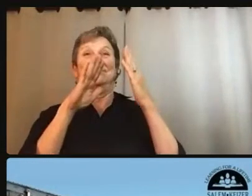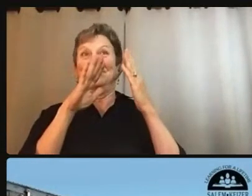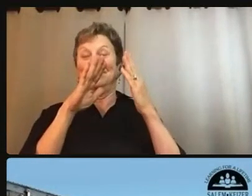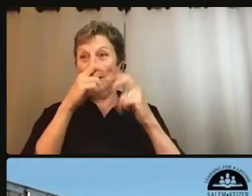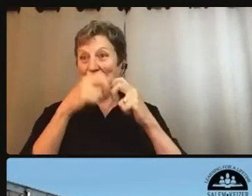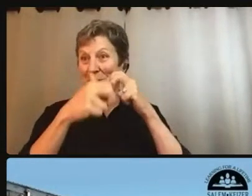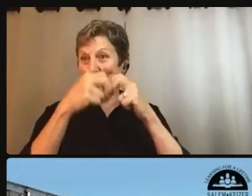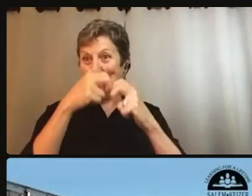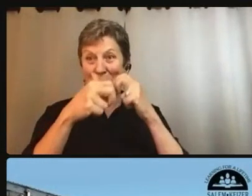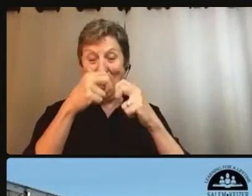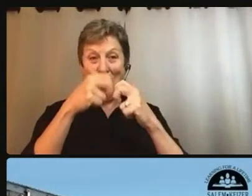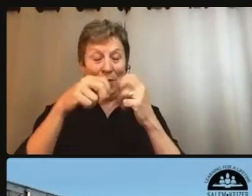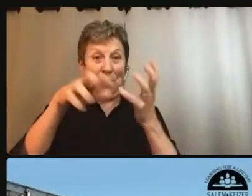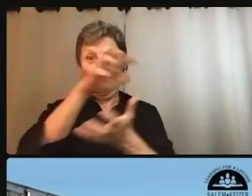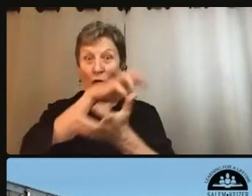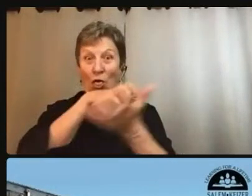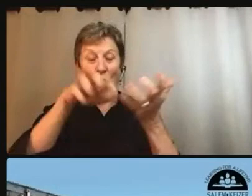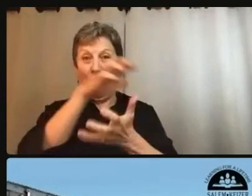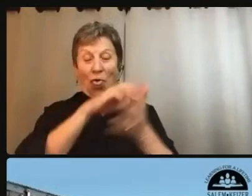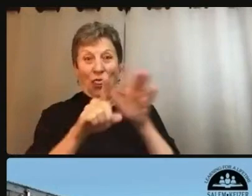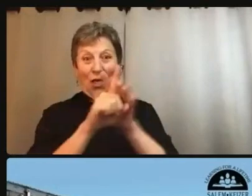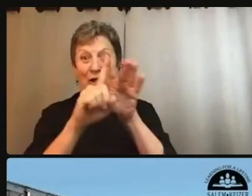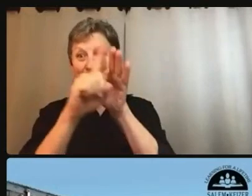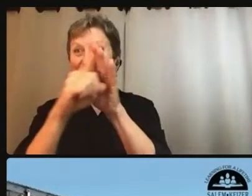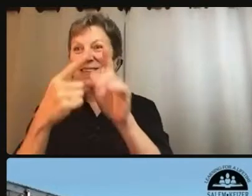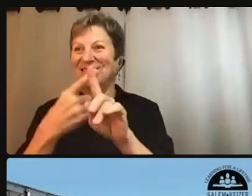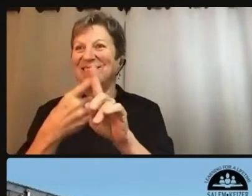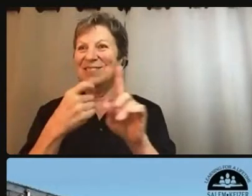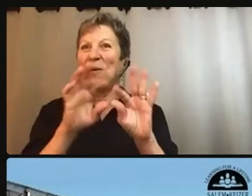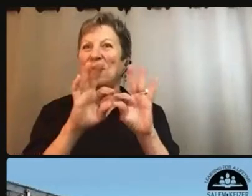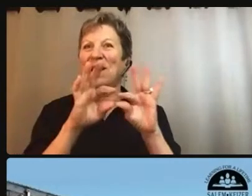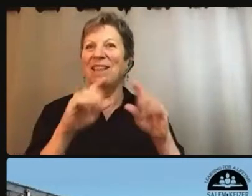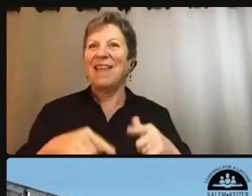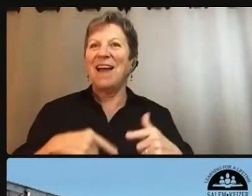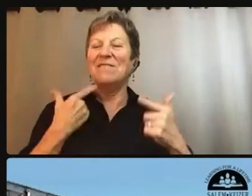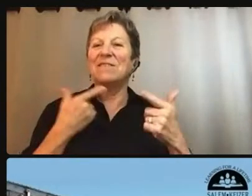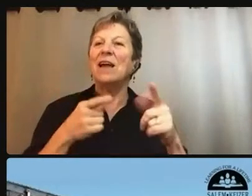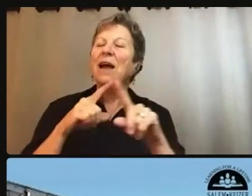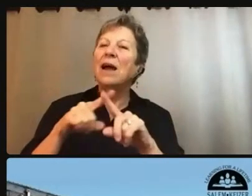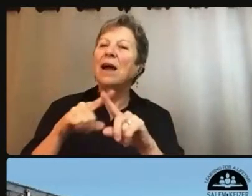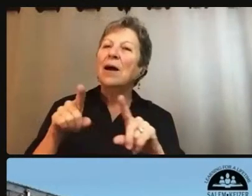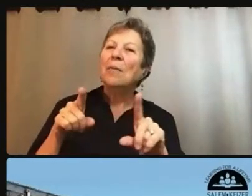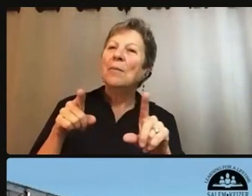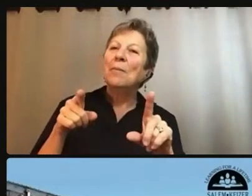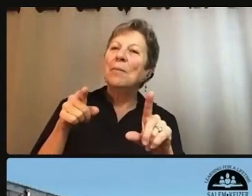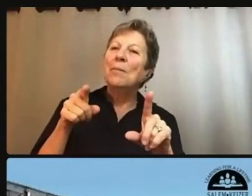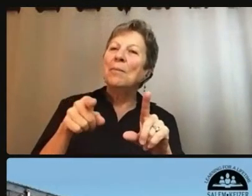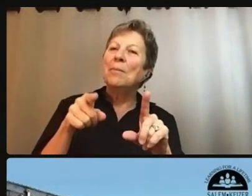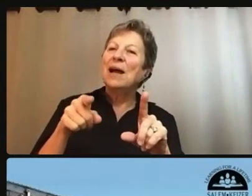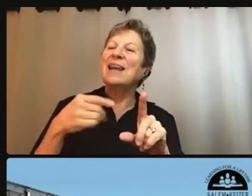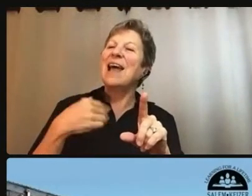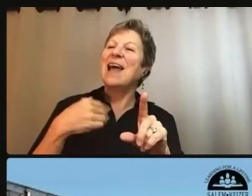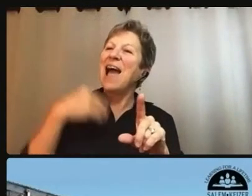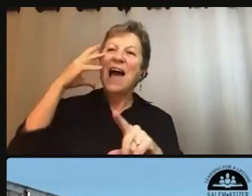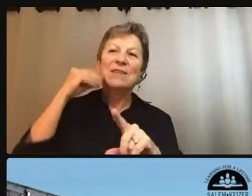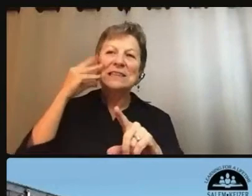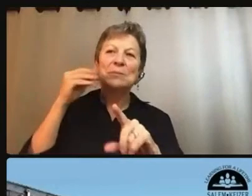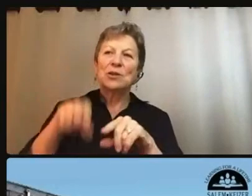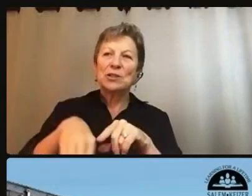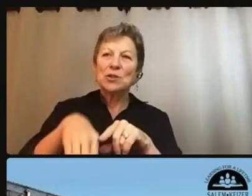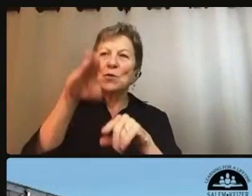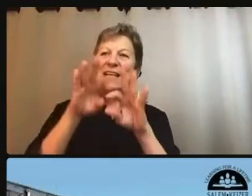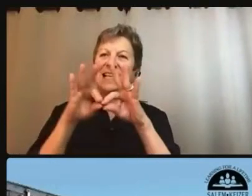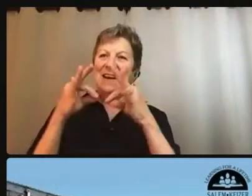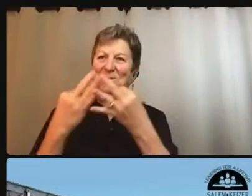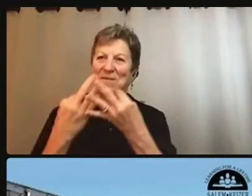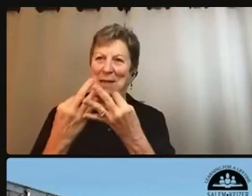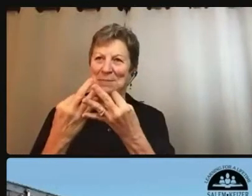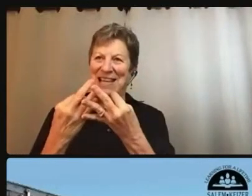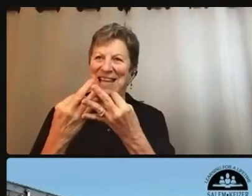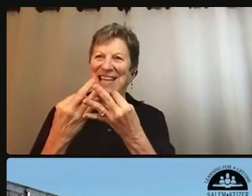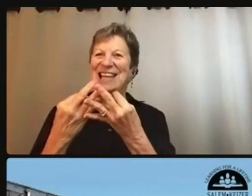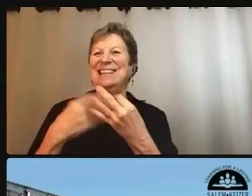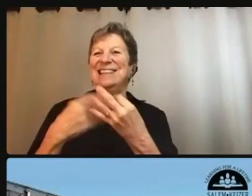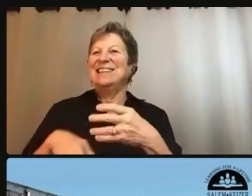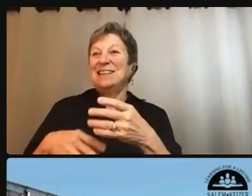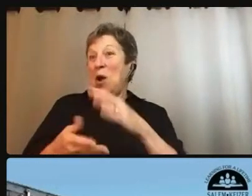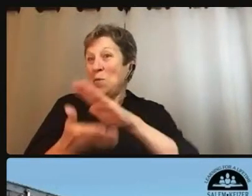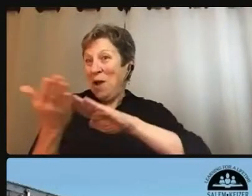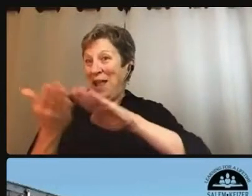ADDRESSING THE CHAOS THAT COMES